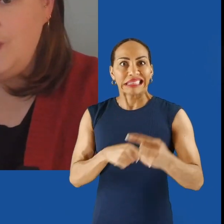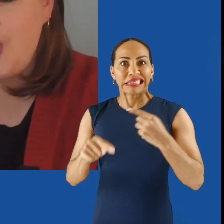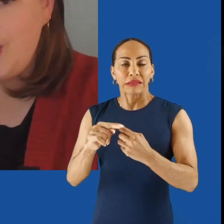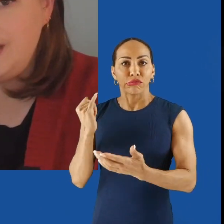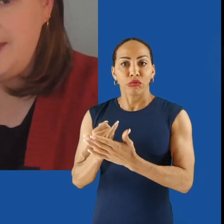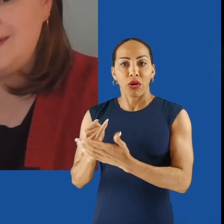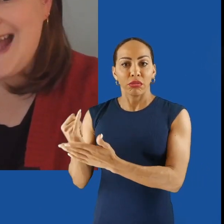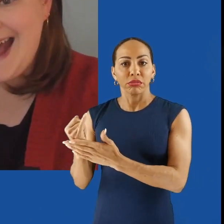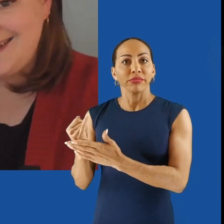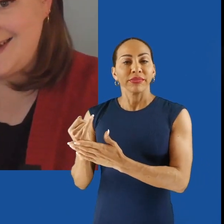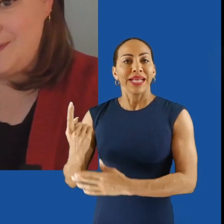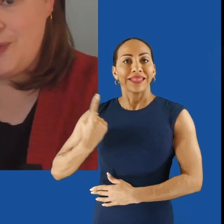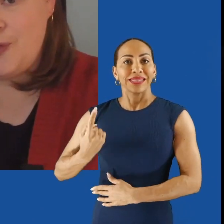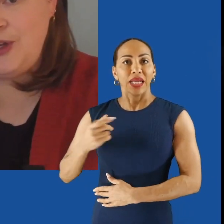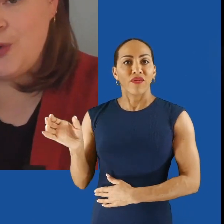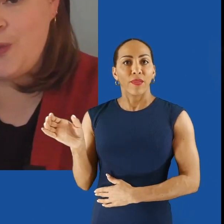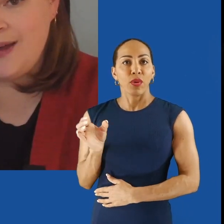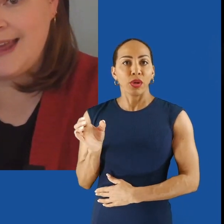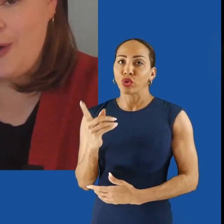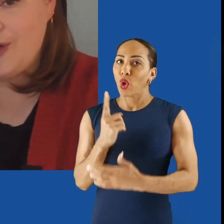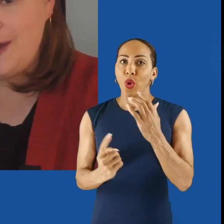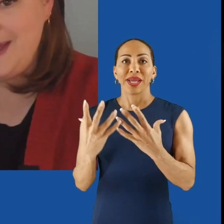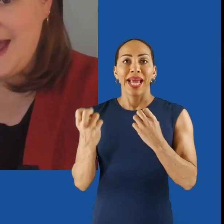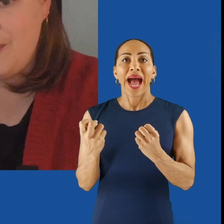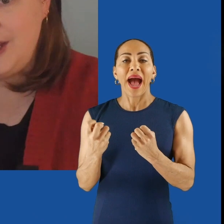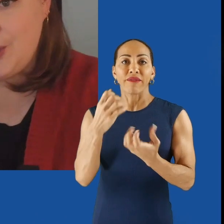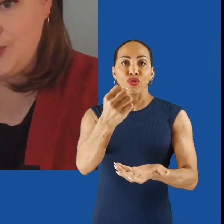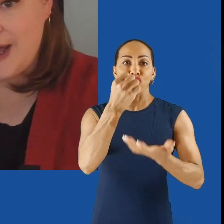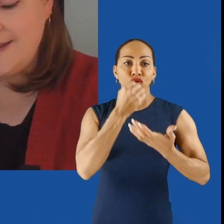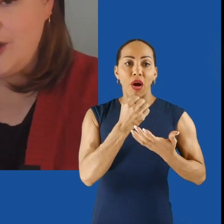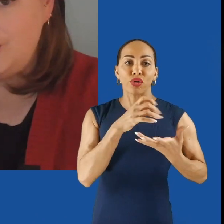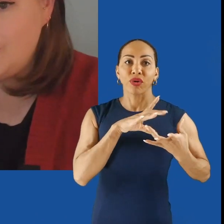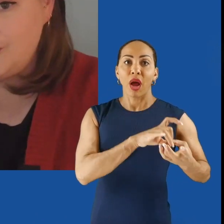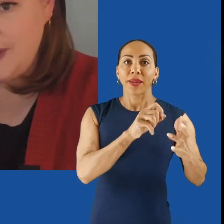you will only be able to get access support when you're working on a PAYE contract and not all year